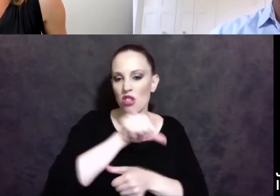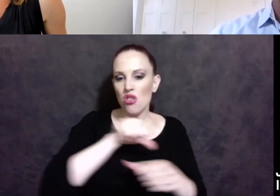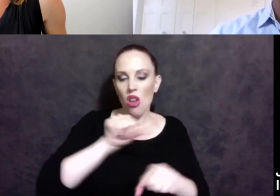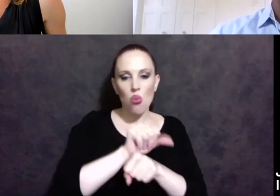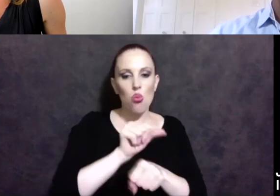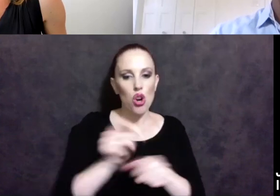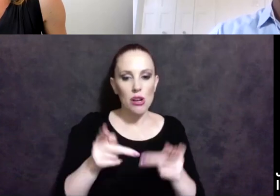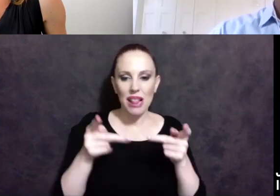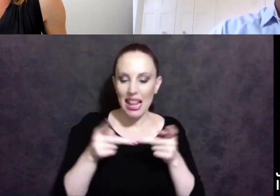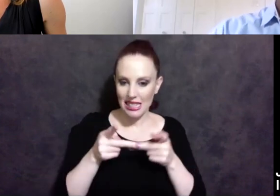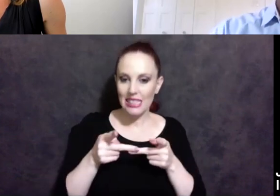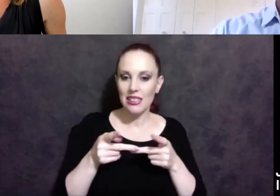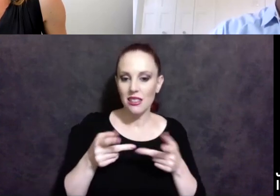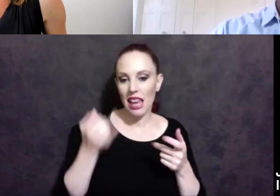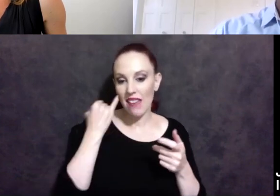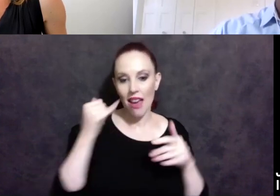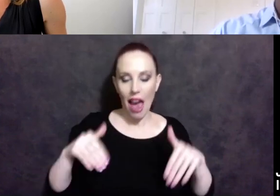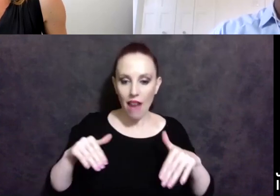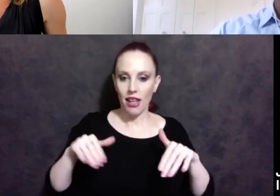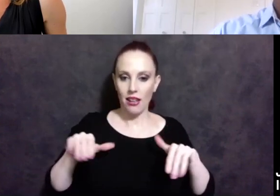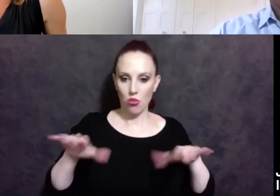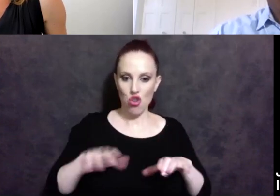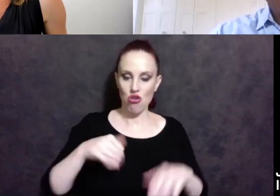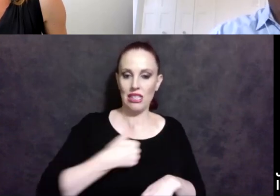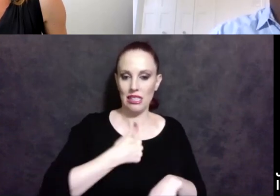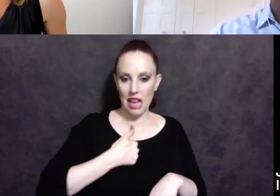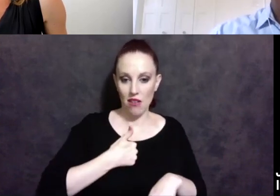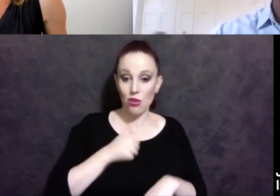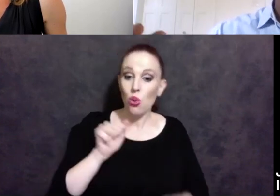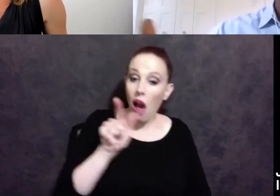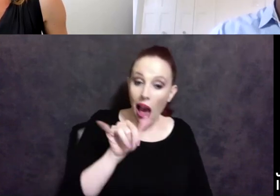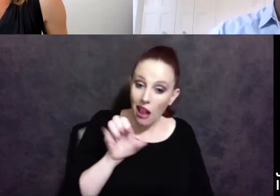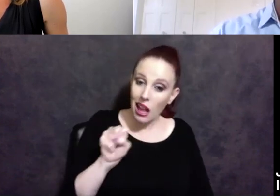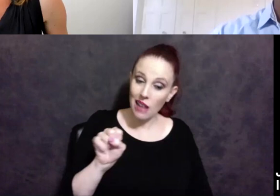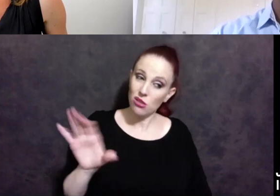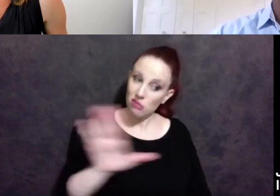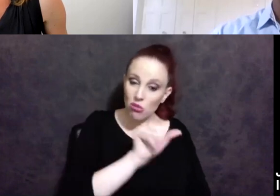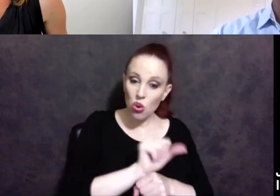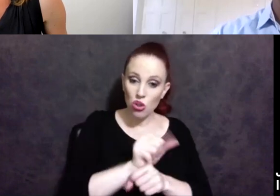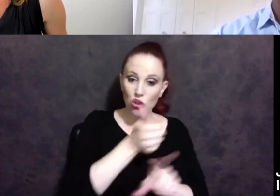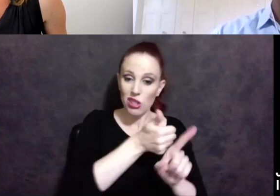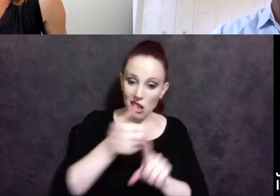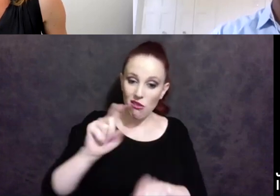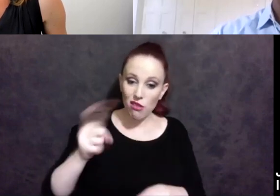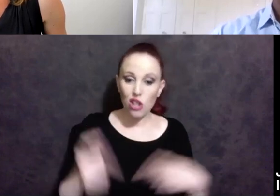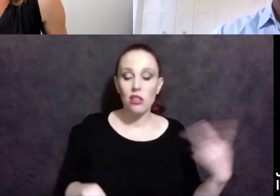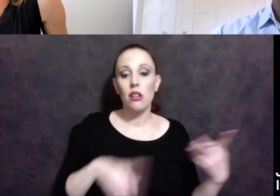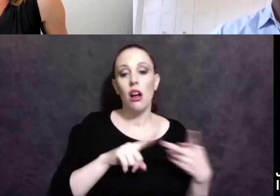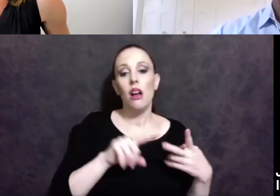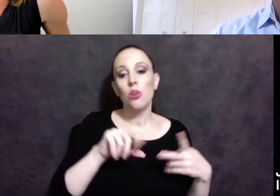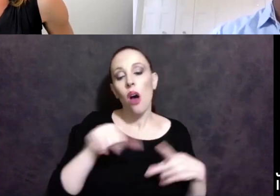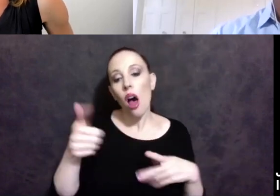own work. Allies do your own work. Also, other small things like, you know, when people share